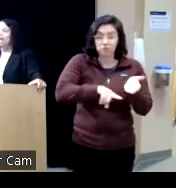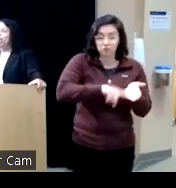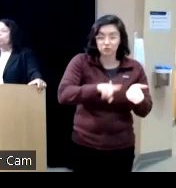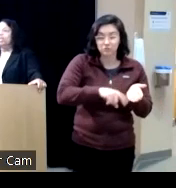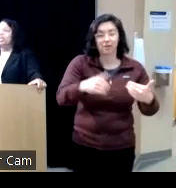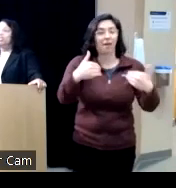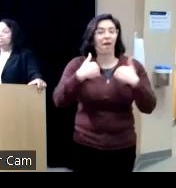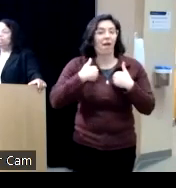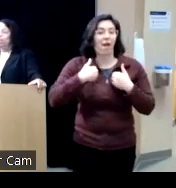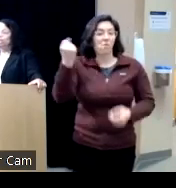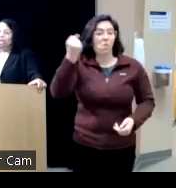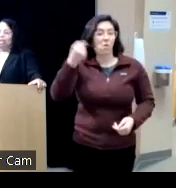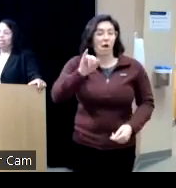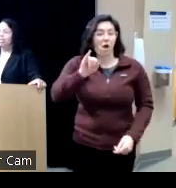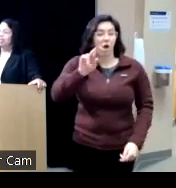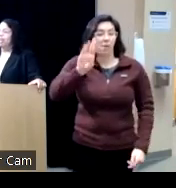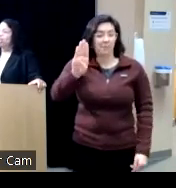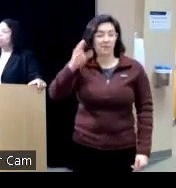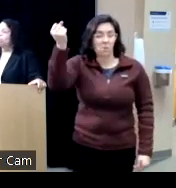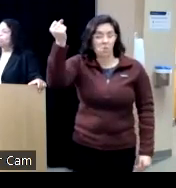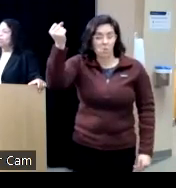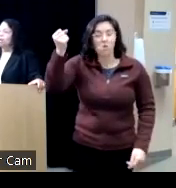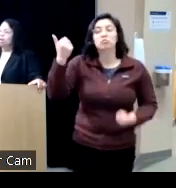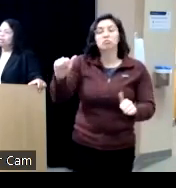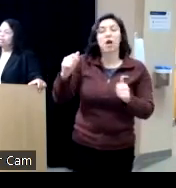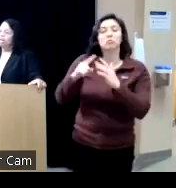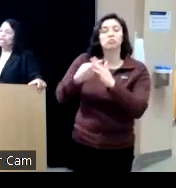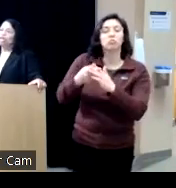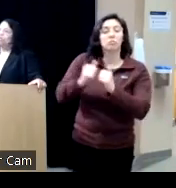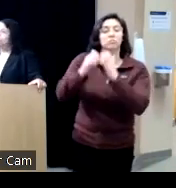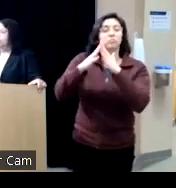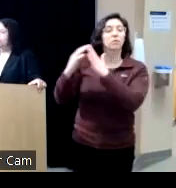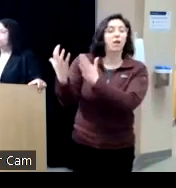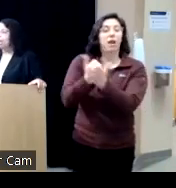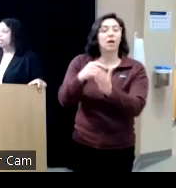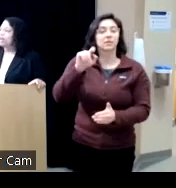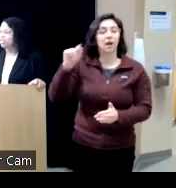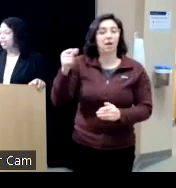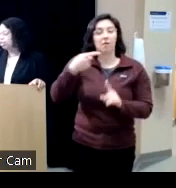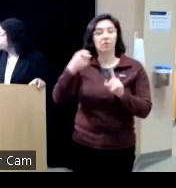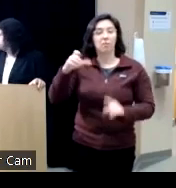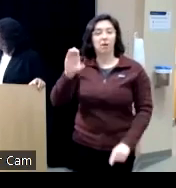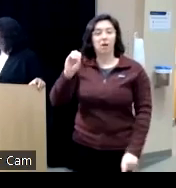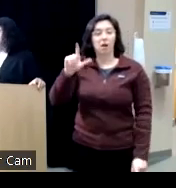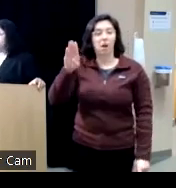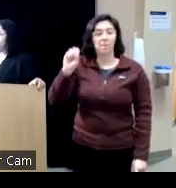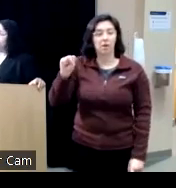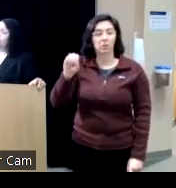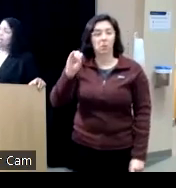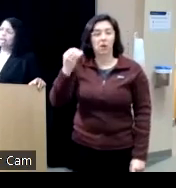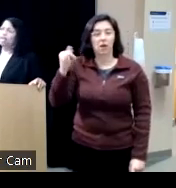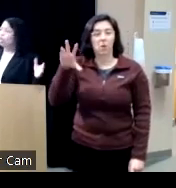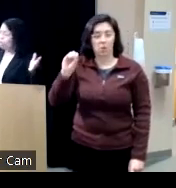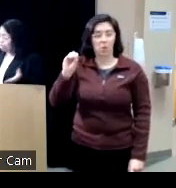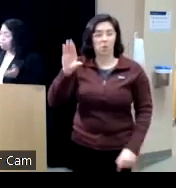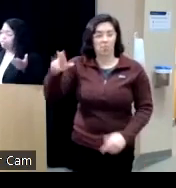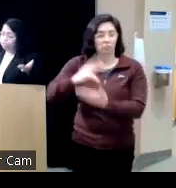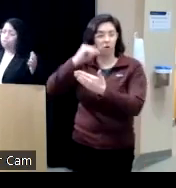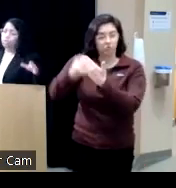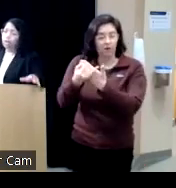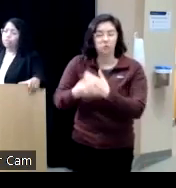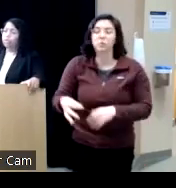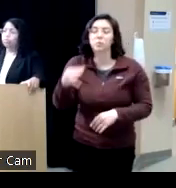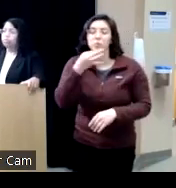pending IRB to start collecting data for a city of Columbus funded pilot project and will soon also